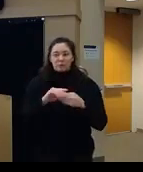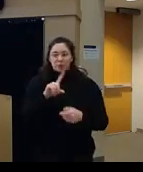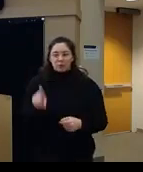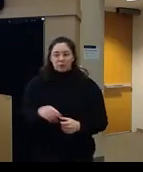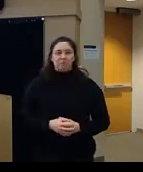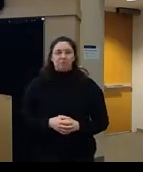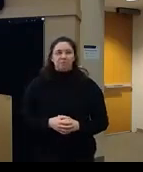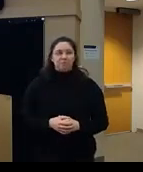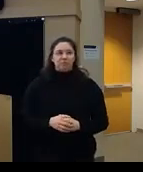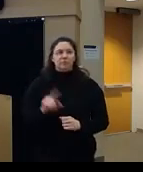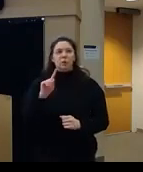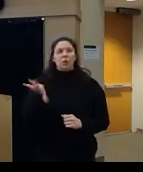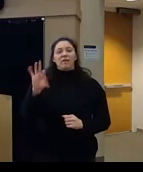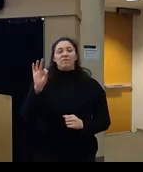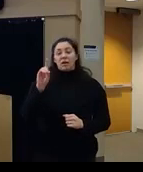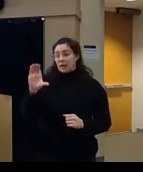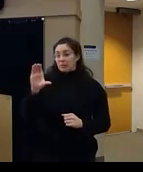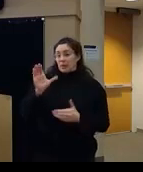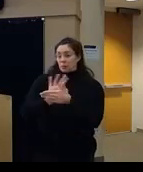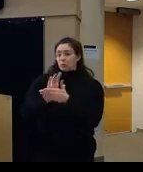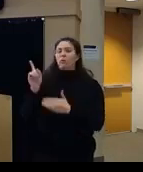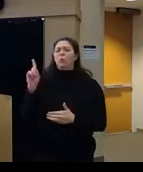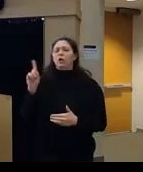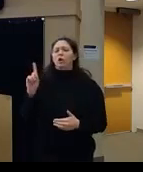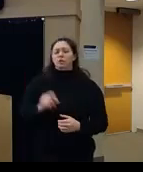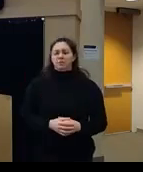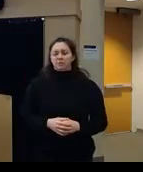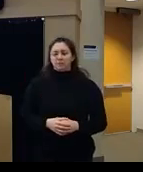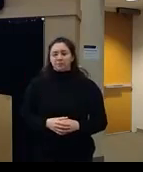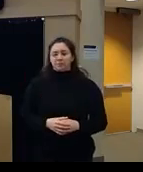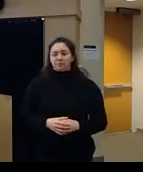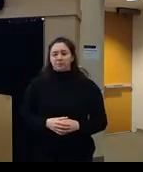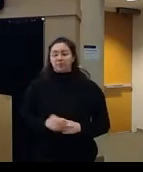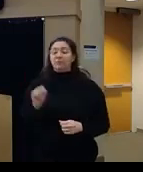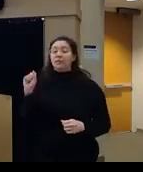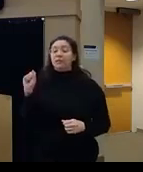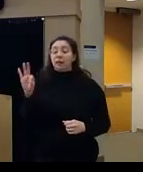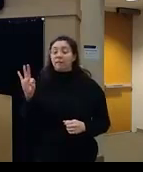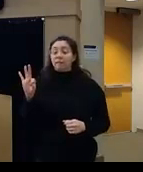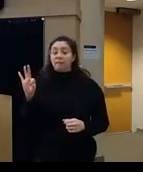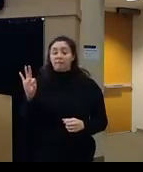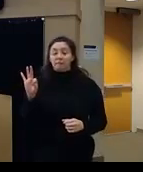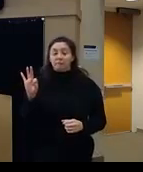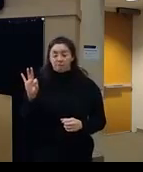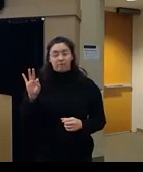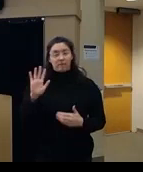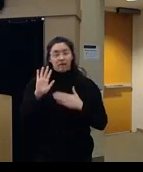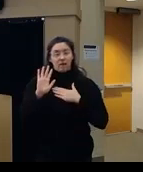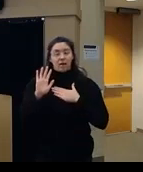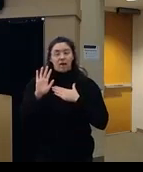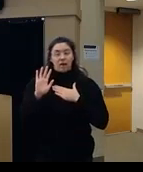asking where can we find the documentary uh if they stay in touch uh I'll have a streaming site